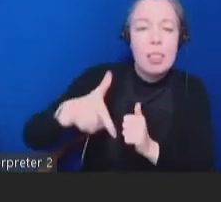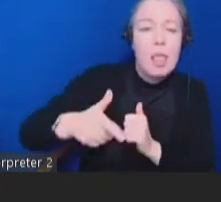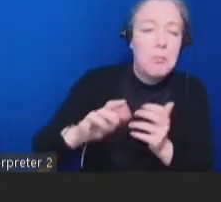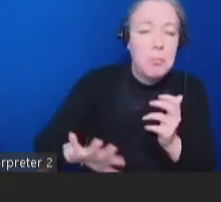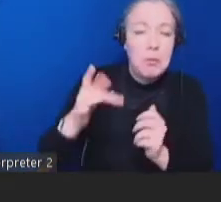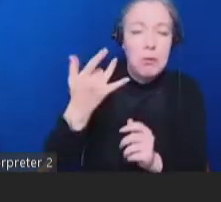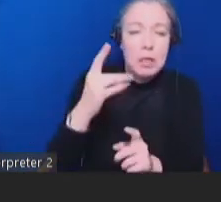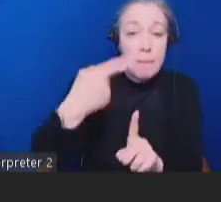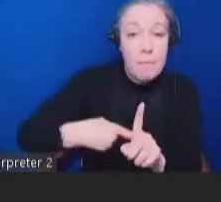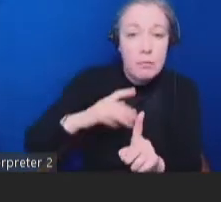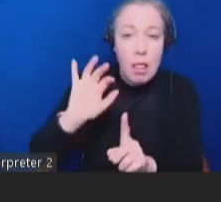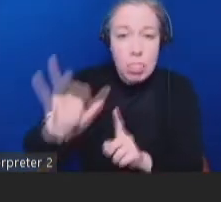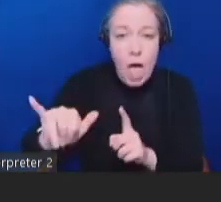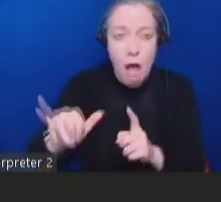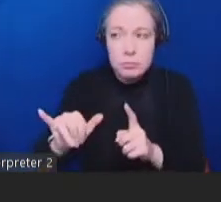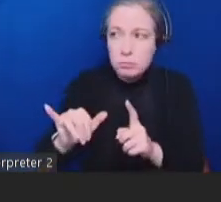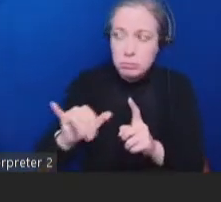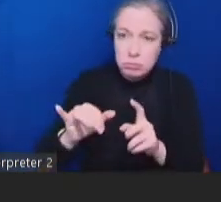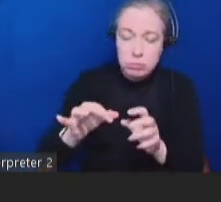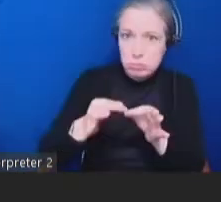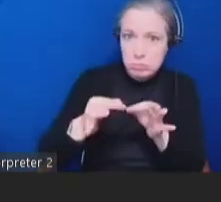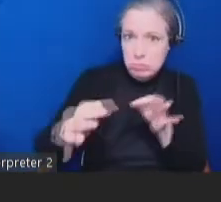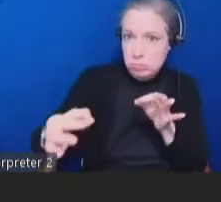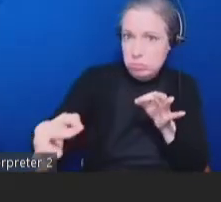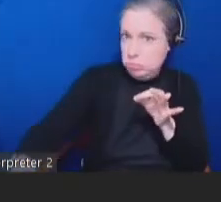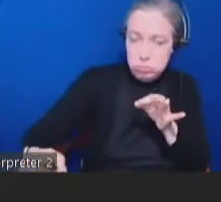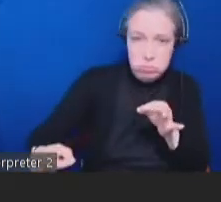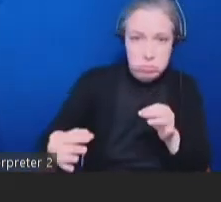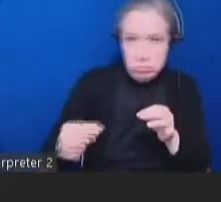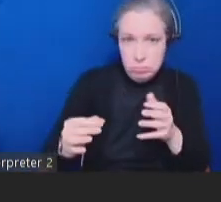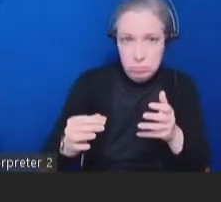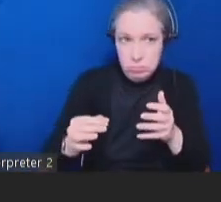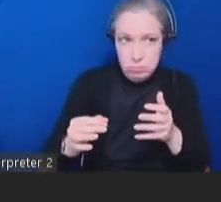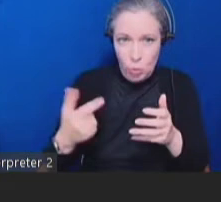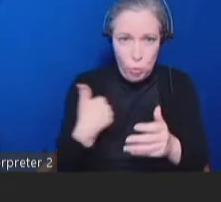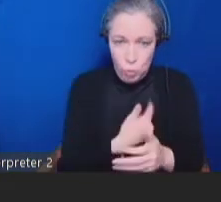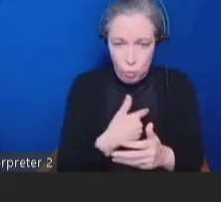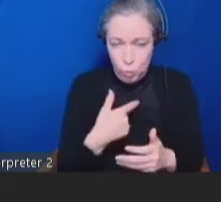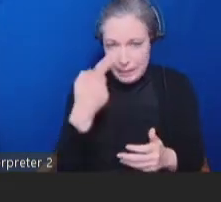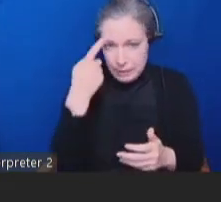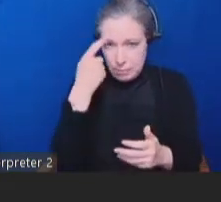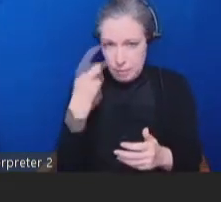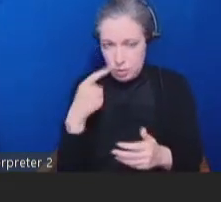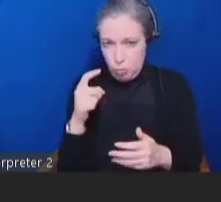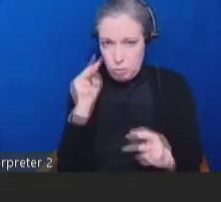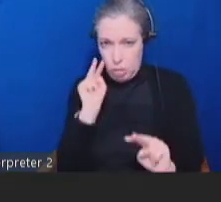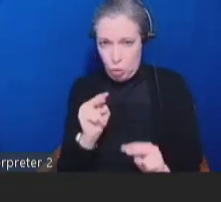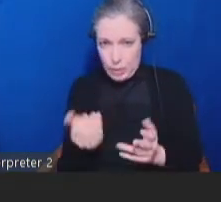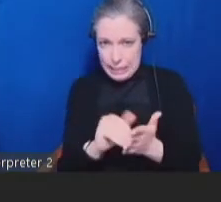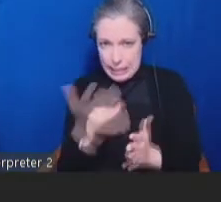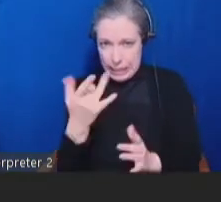beyond our prespecified secondary endpoint of 18-month recurrence-free survival, we find that